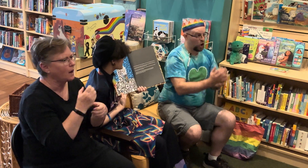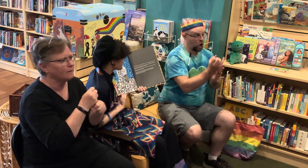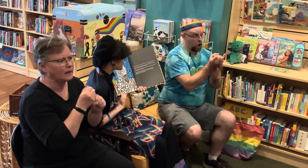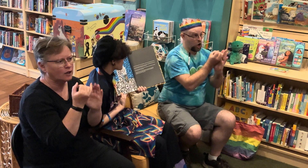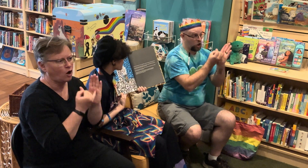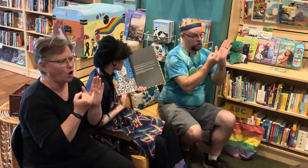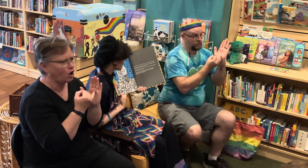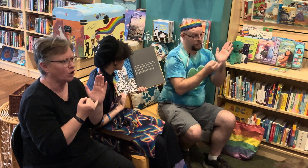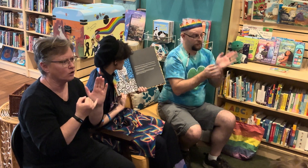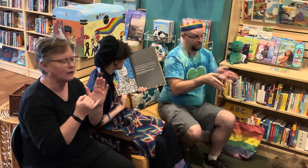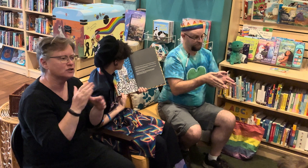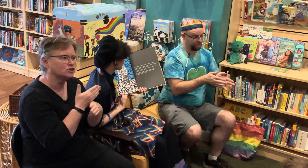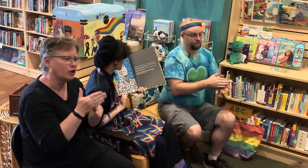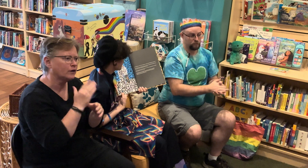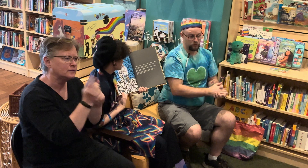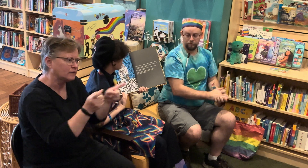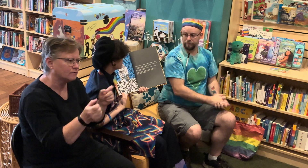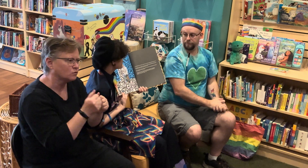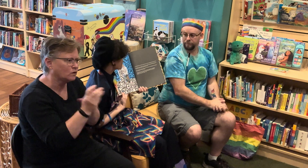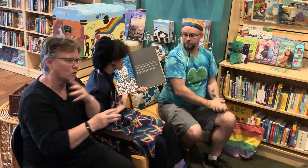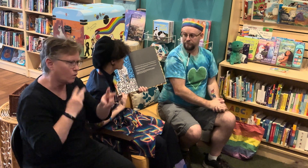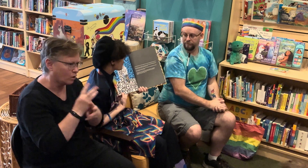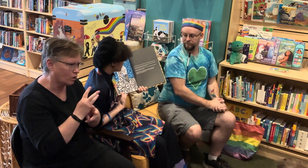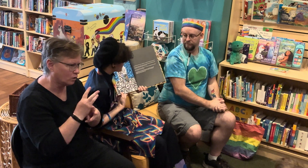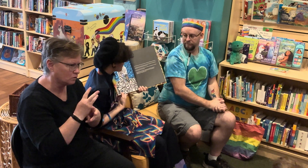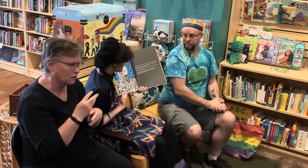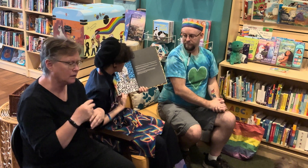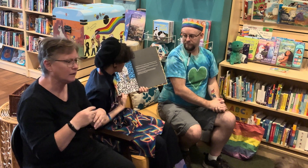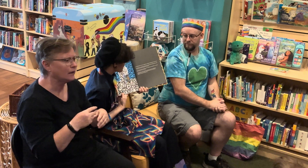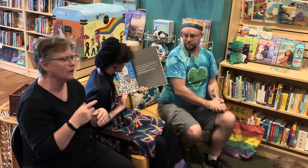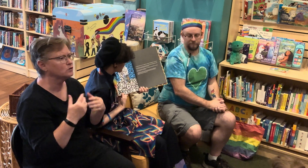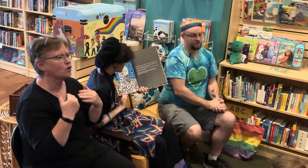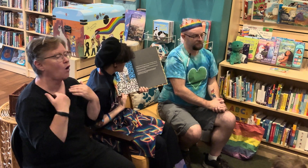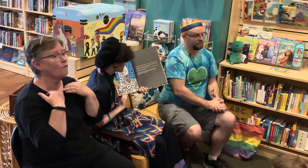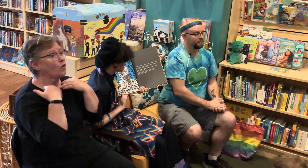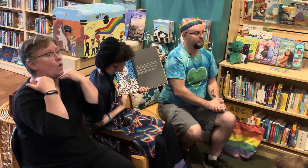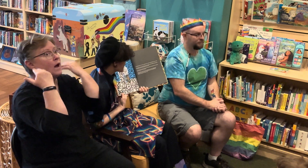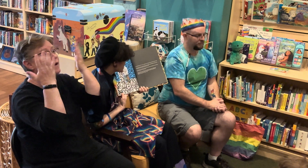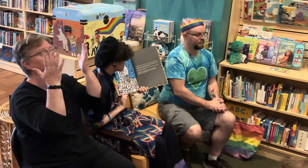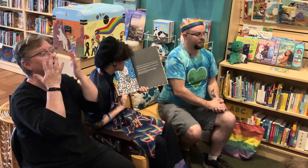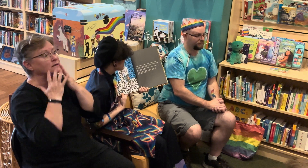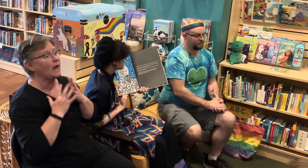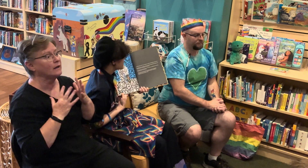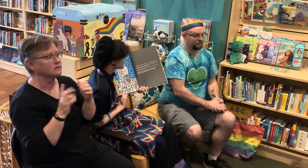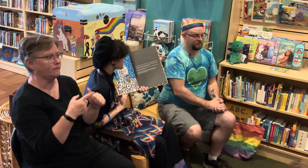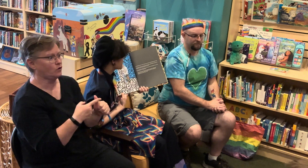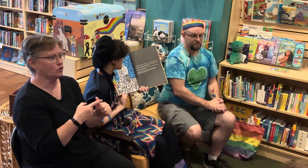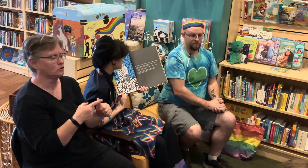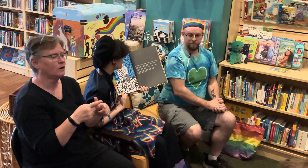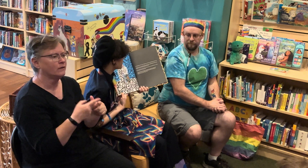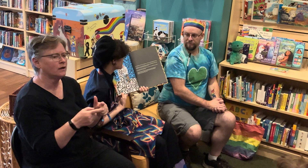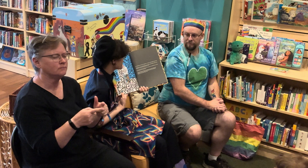gifts with the world. He was overwhelmed by sadness at first, but then he decided that he would live